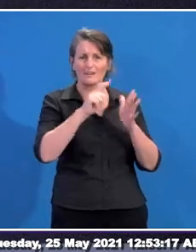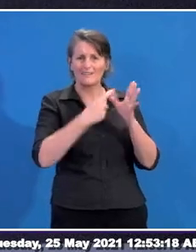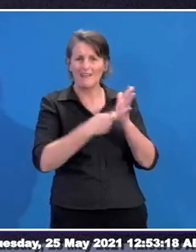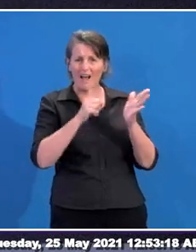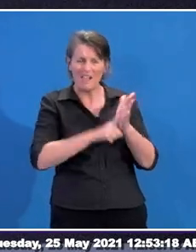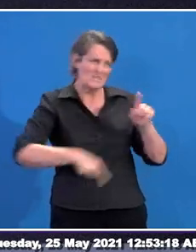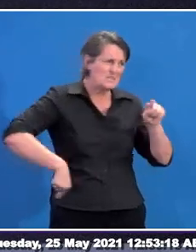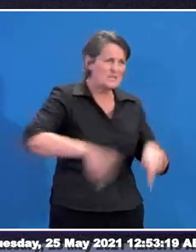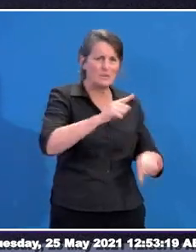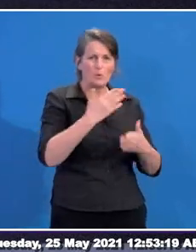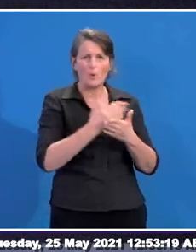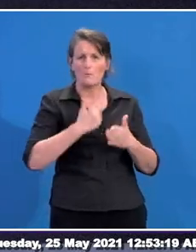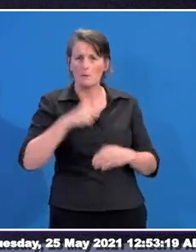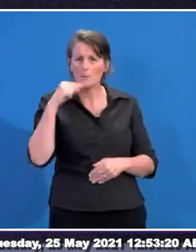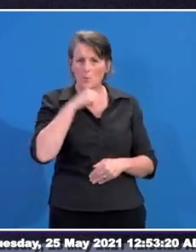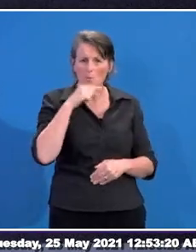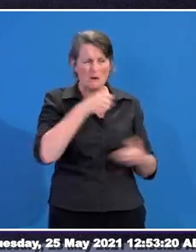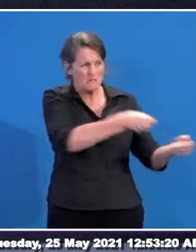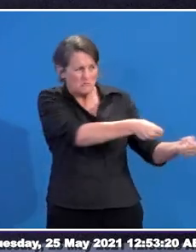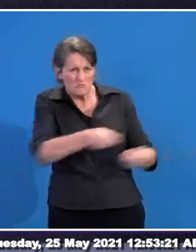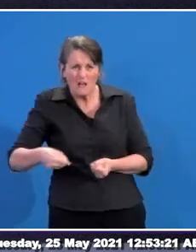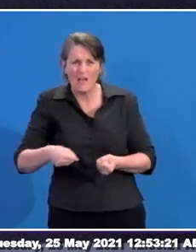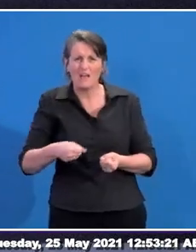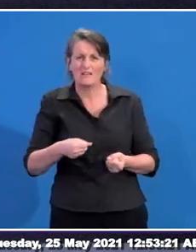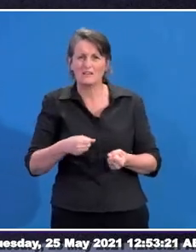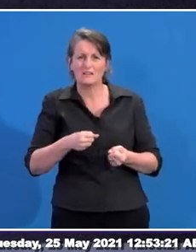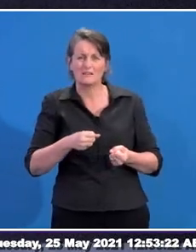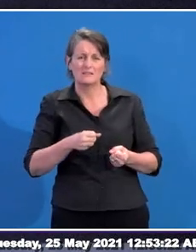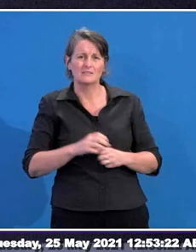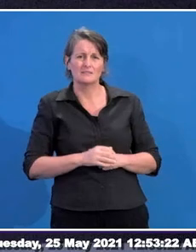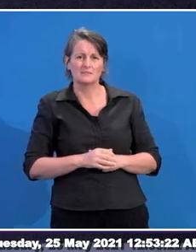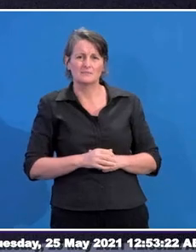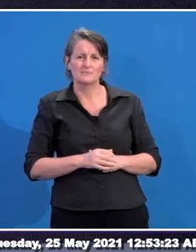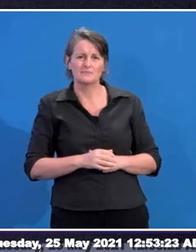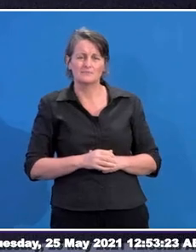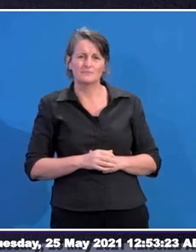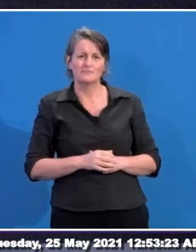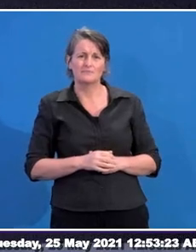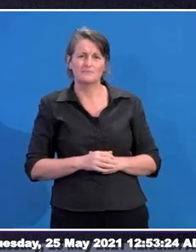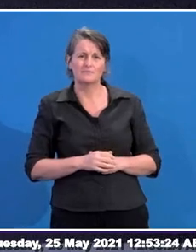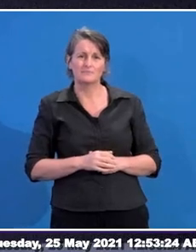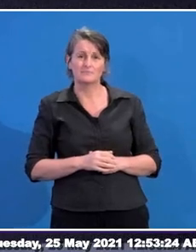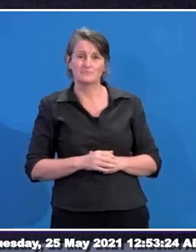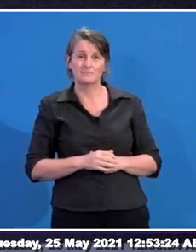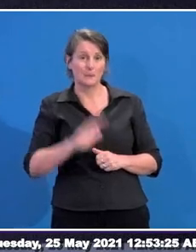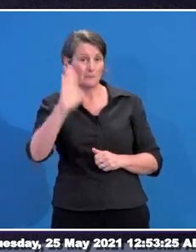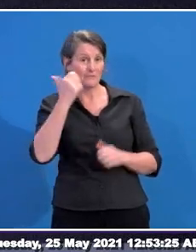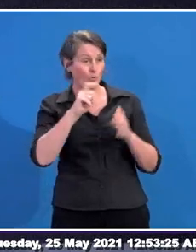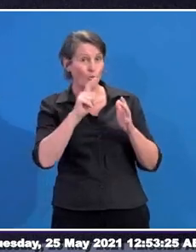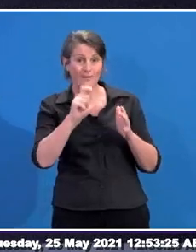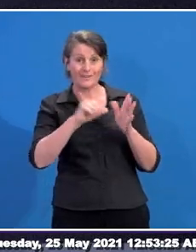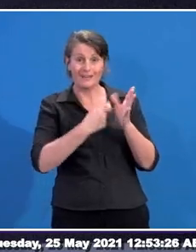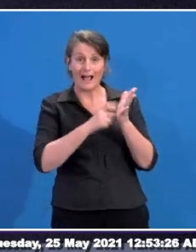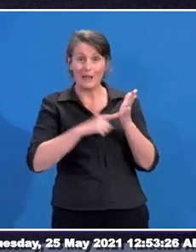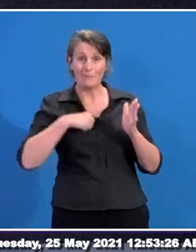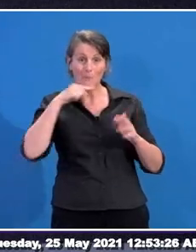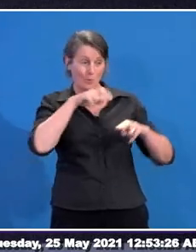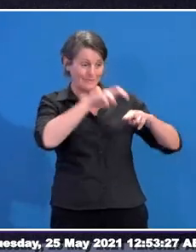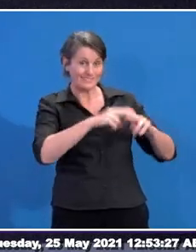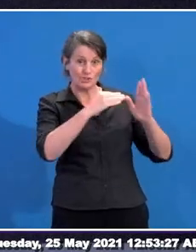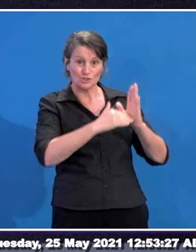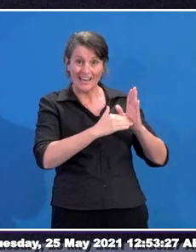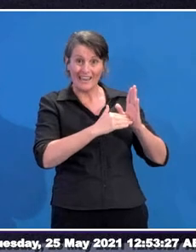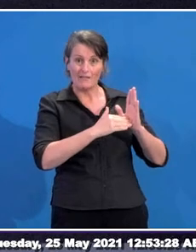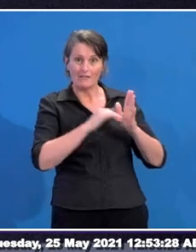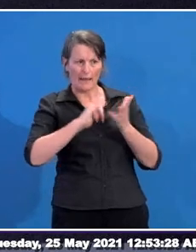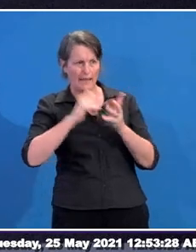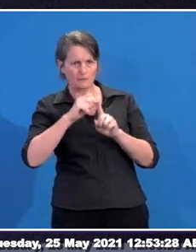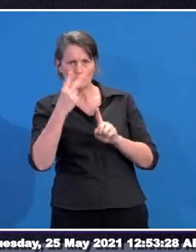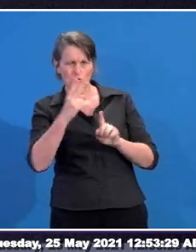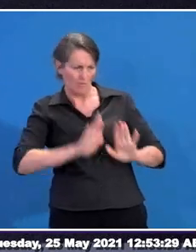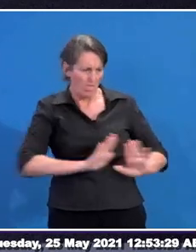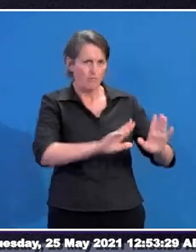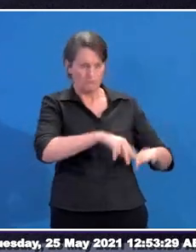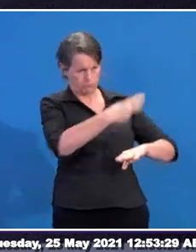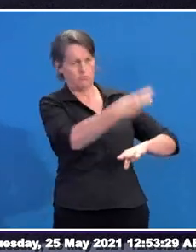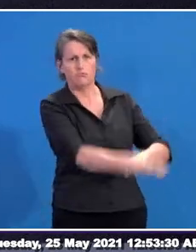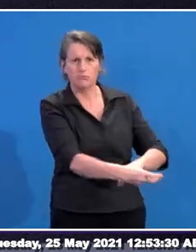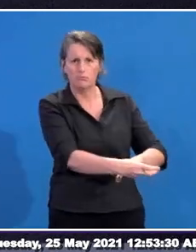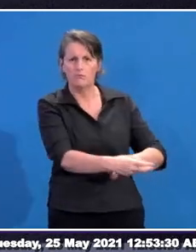he's pushed a chair over so that Carl can fall off the chair deliberately, a